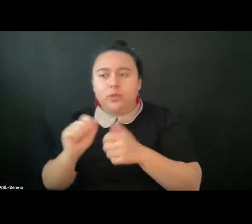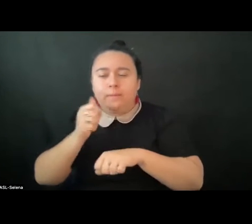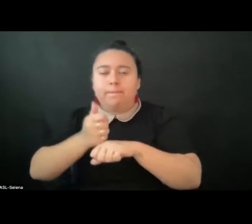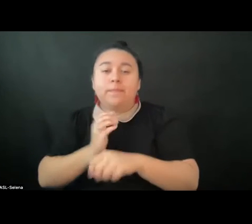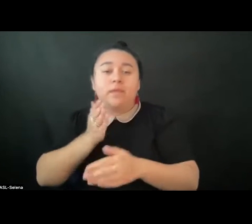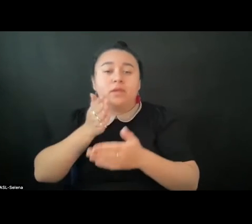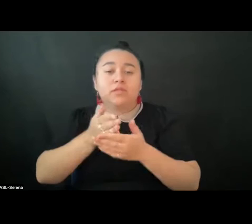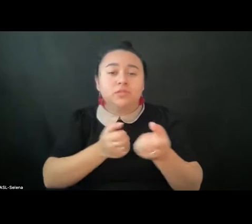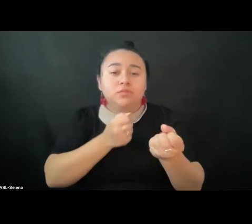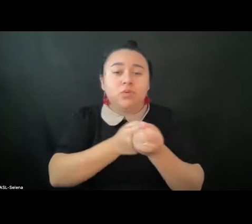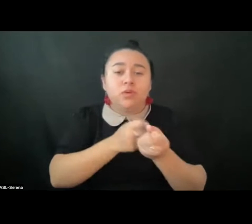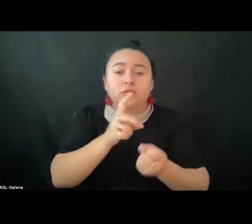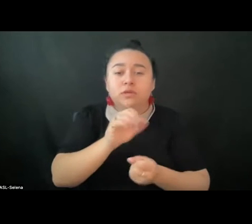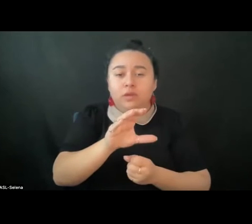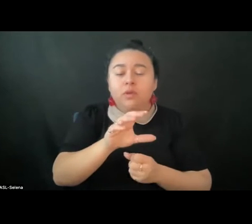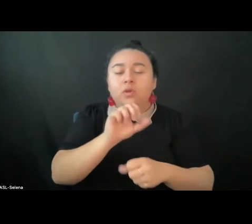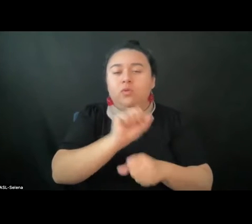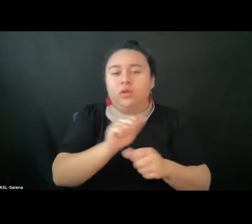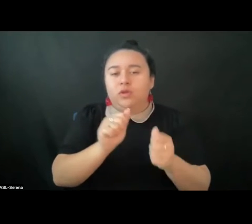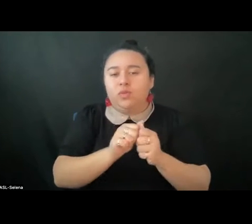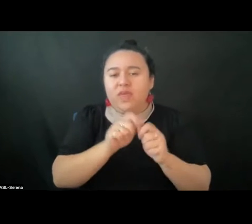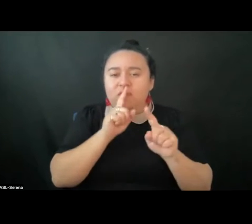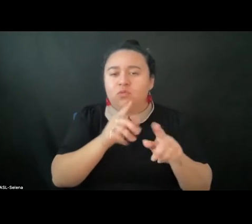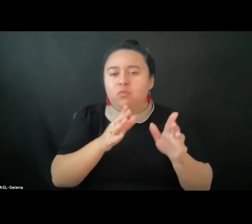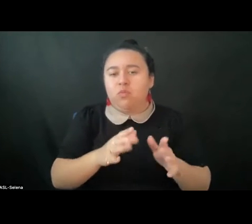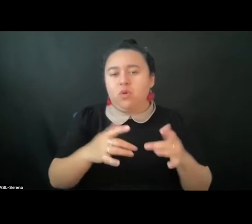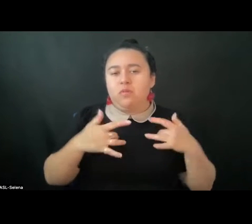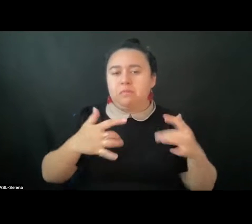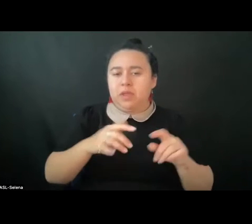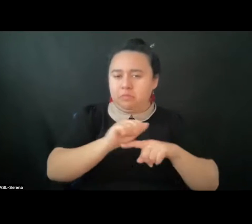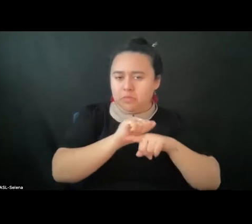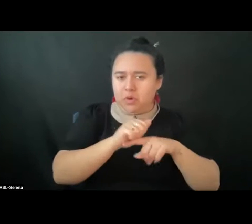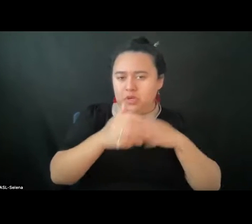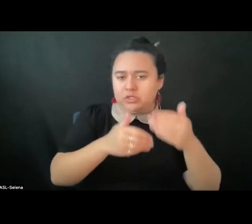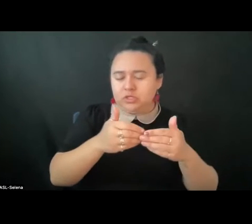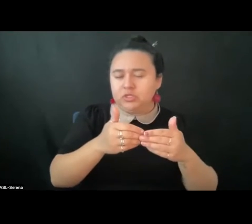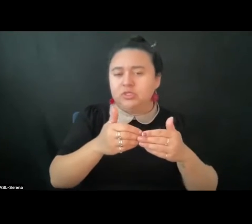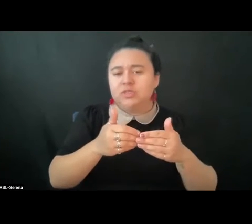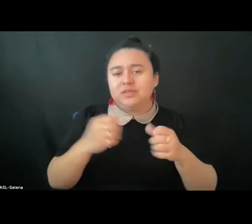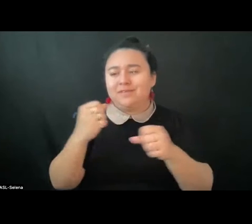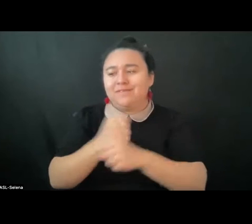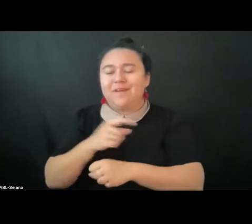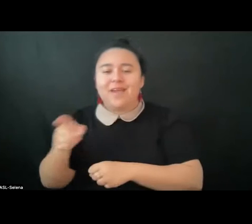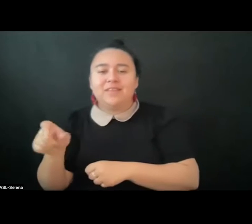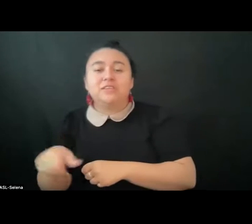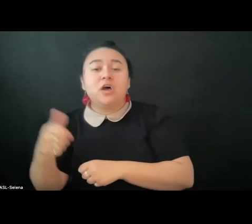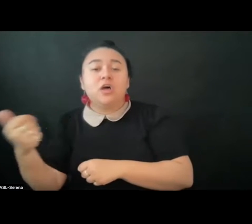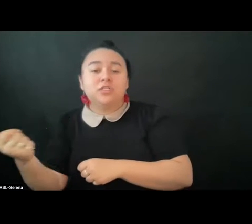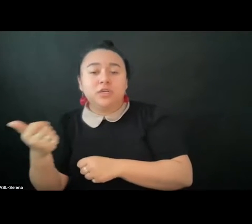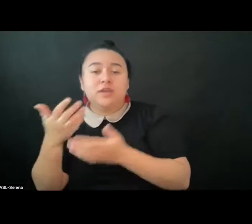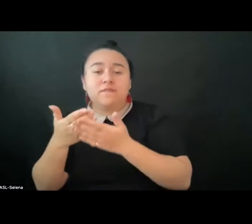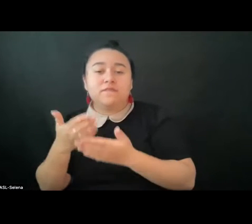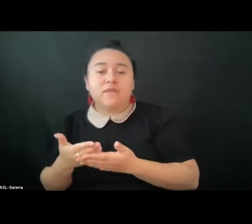make interventions to support documentaries to combat this discourse around alternative facts and to